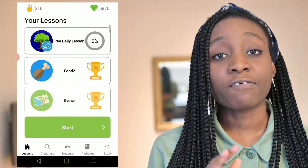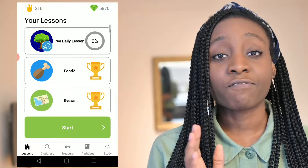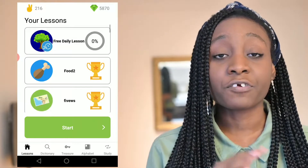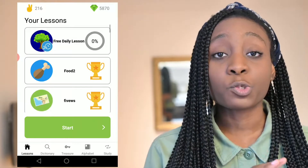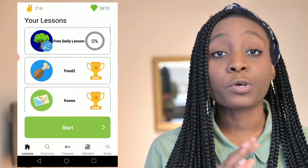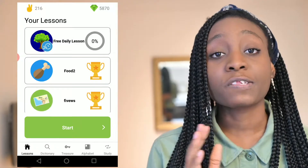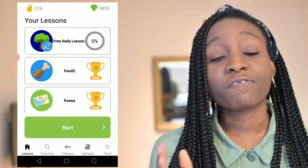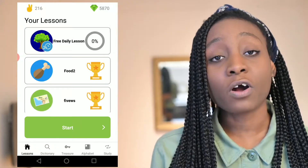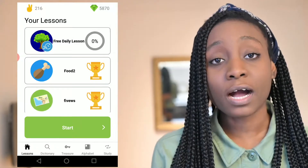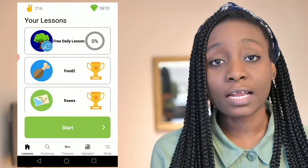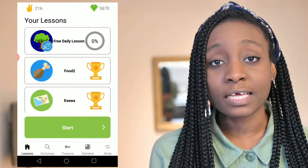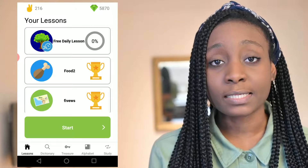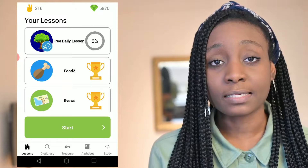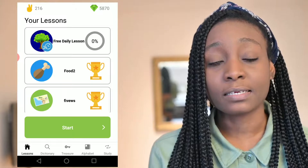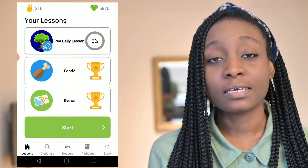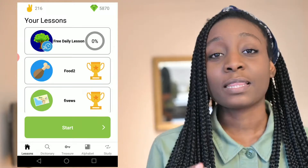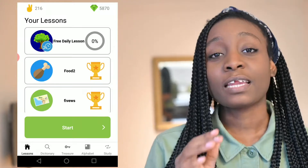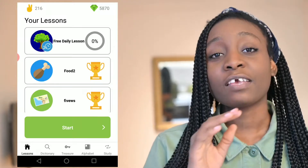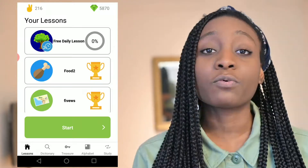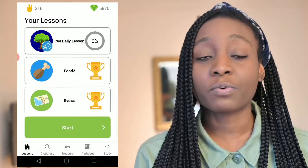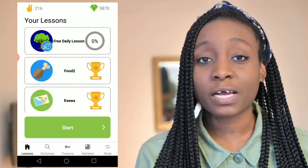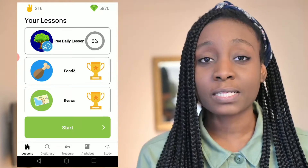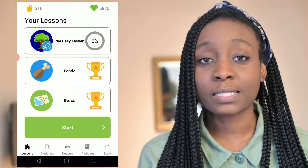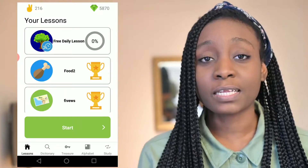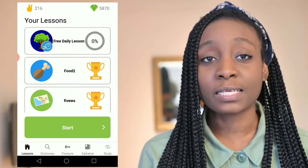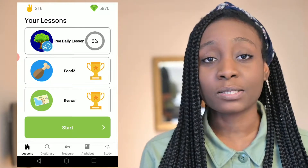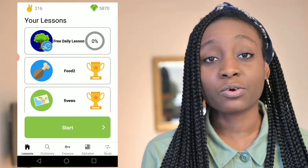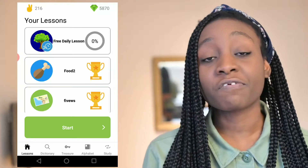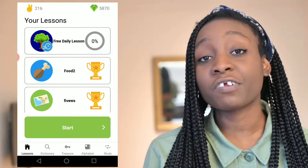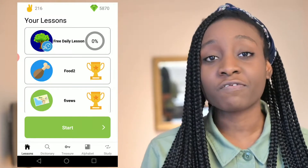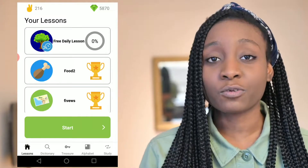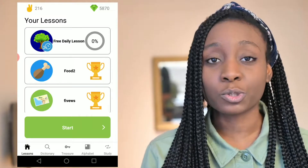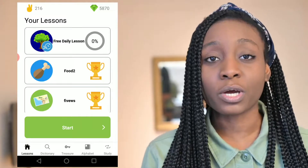a free 24-hour lesson and when you don't practice the lesson or even if you do